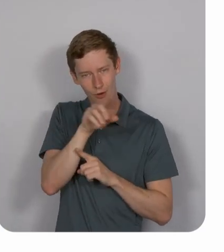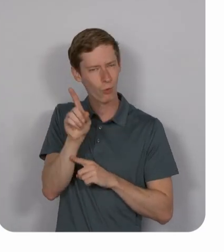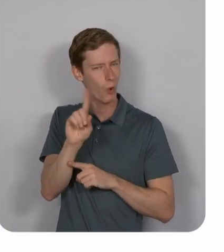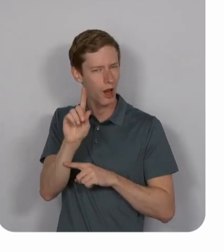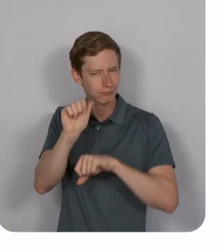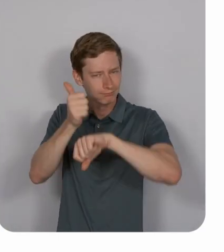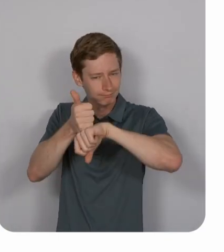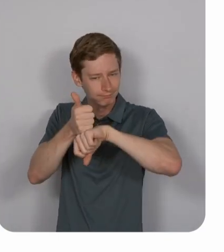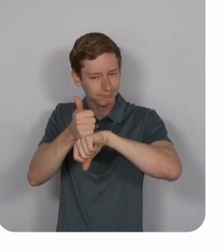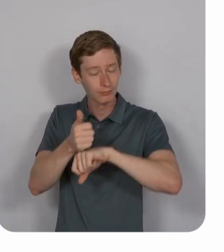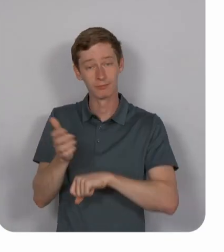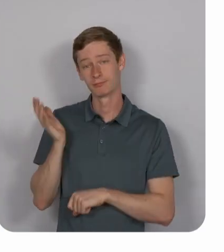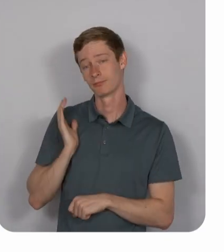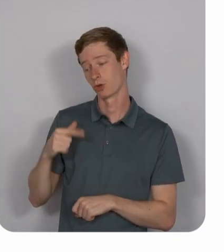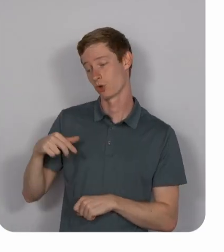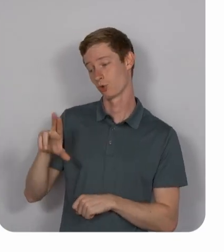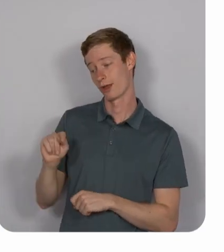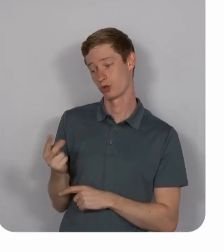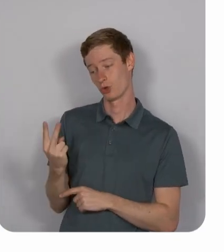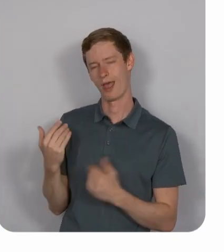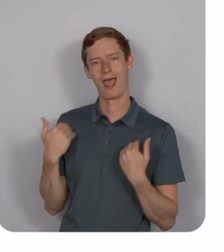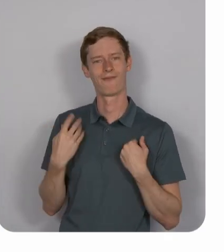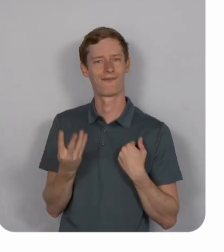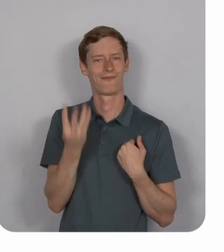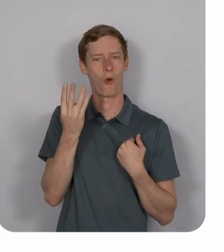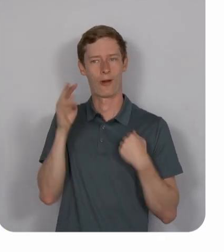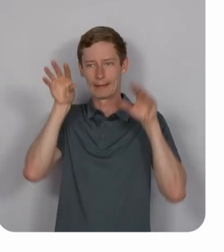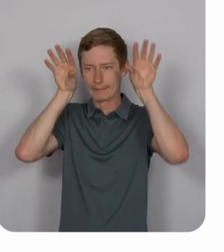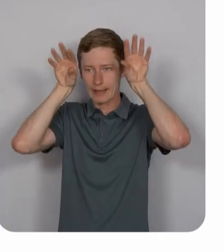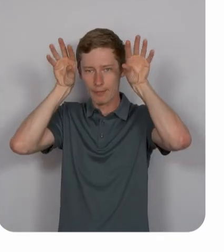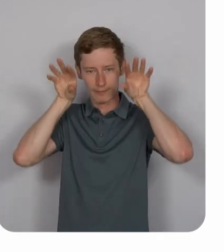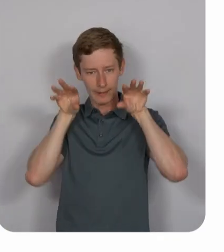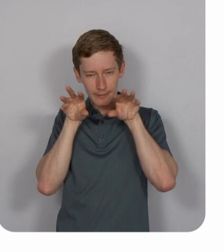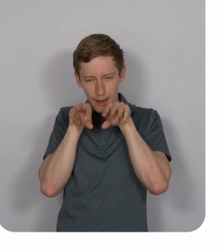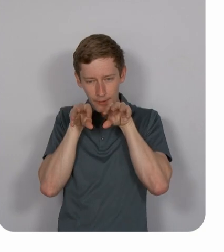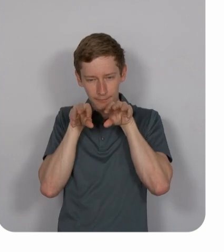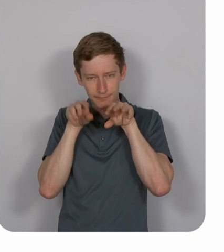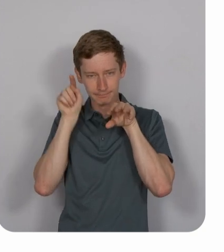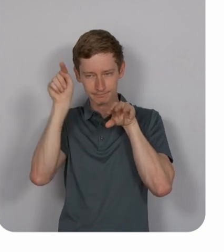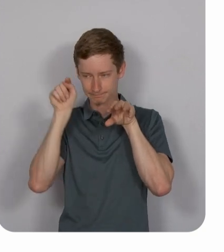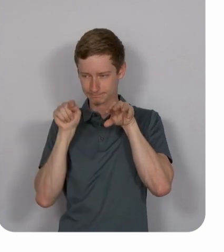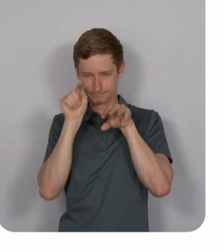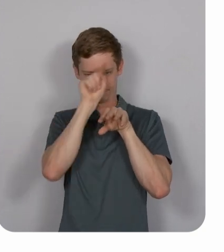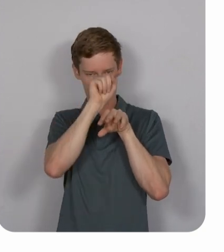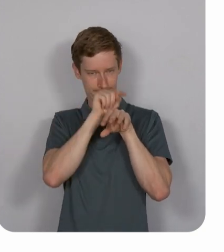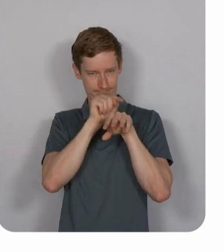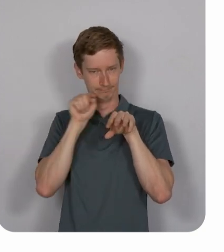Quest 2 had four cameras: a pair at the upper corners and then a pair on the bottom towards the center on each side.